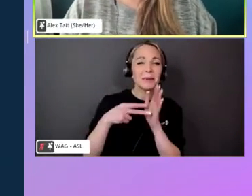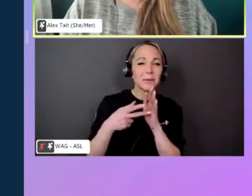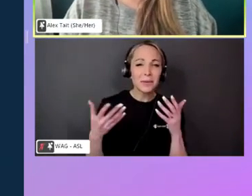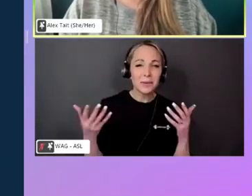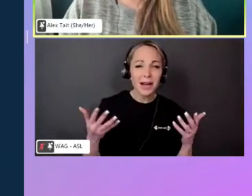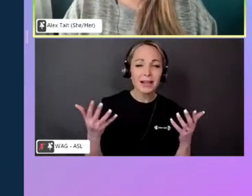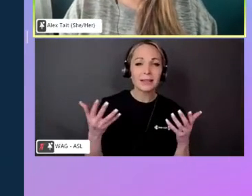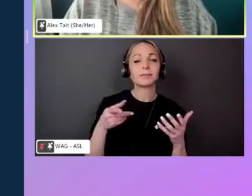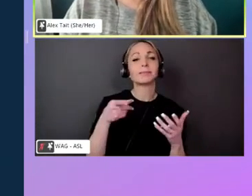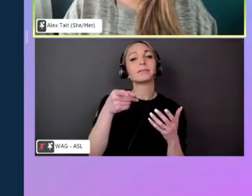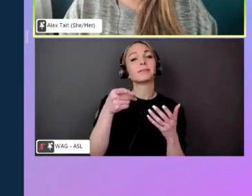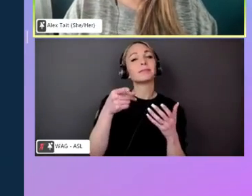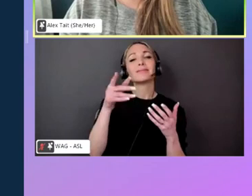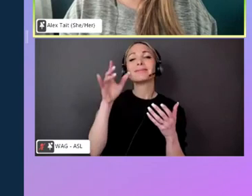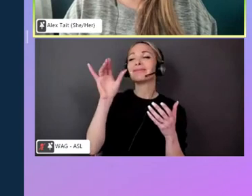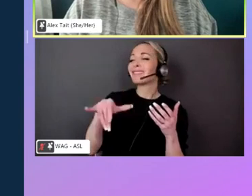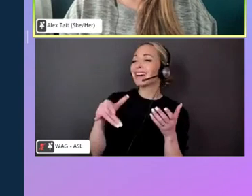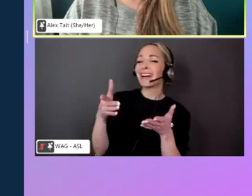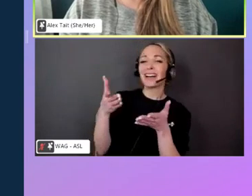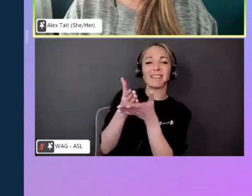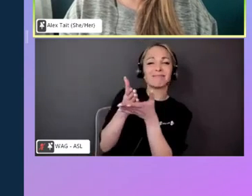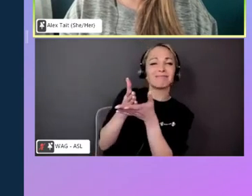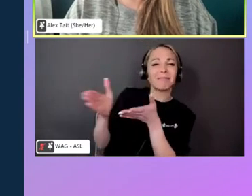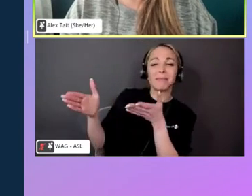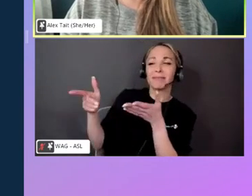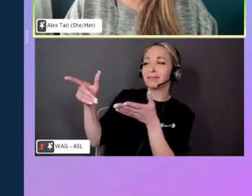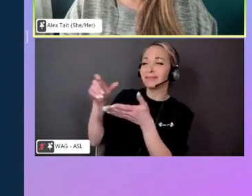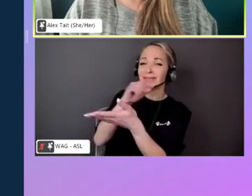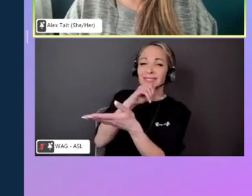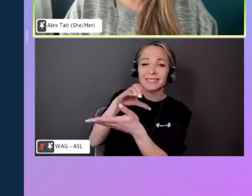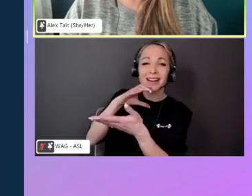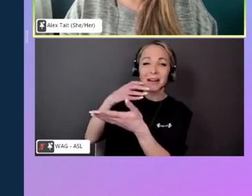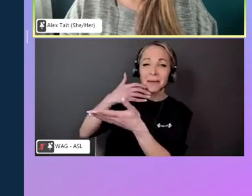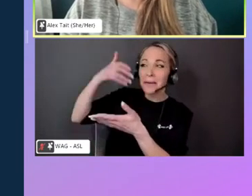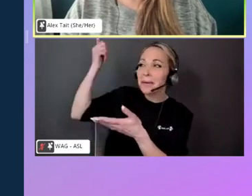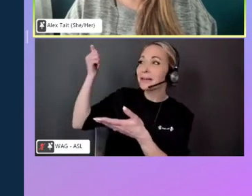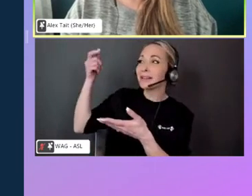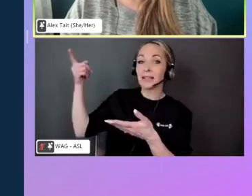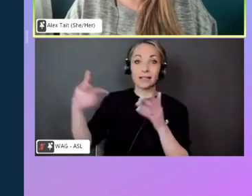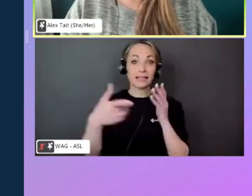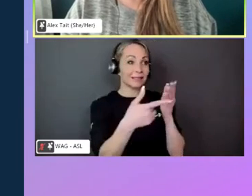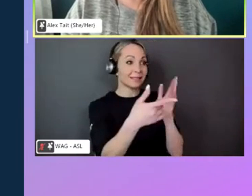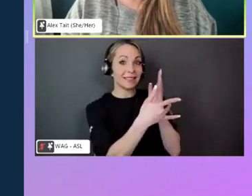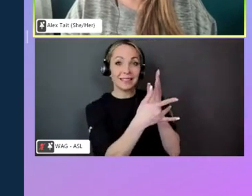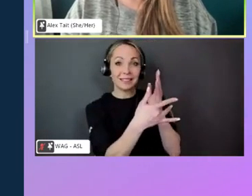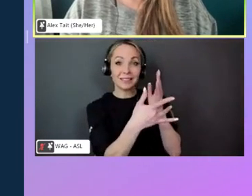The gray divide reverse